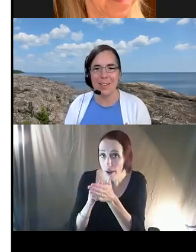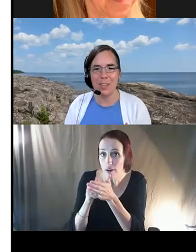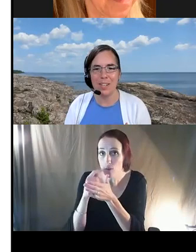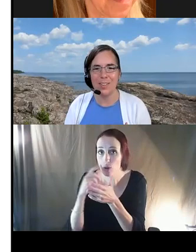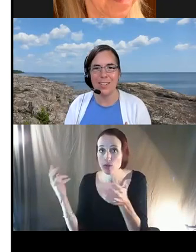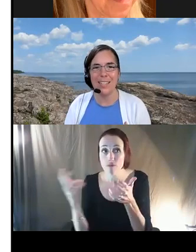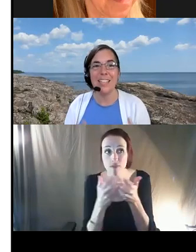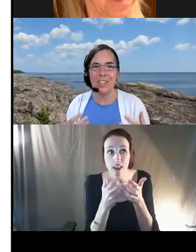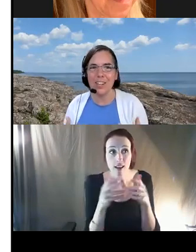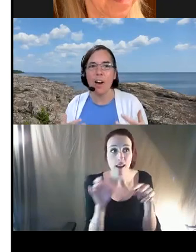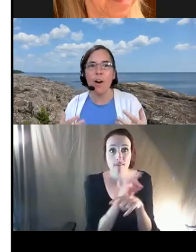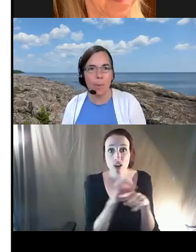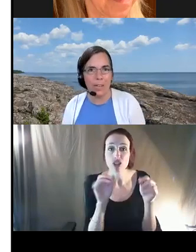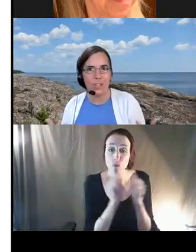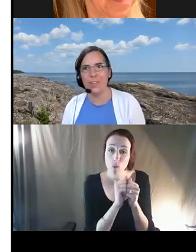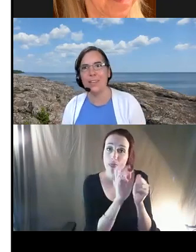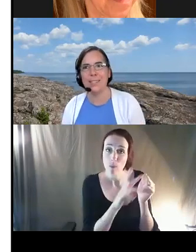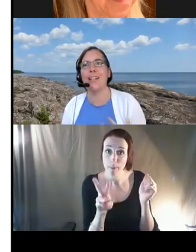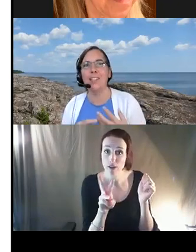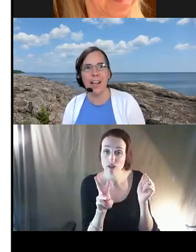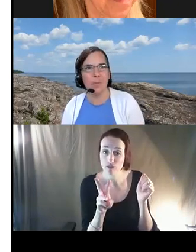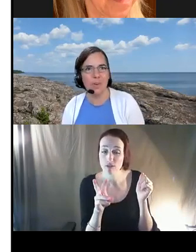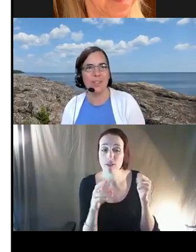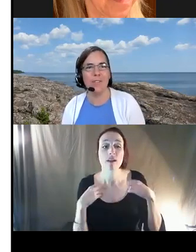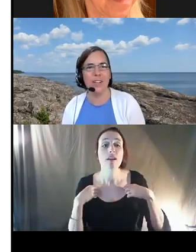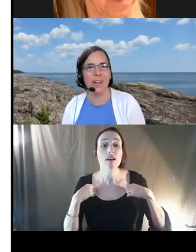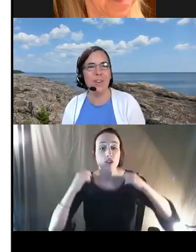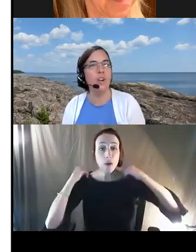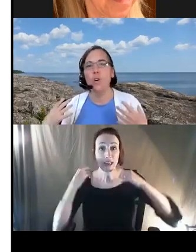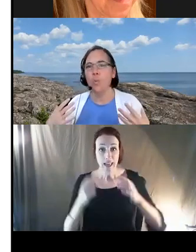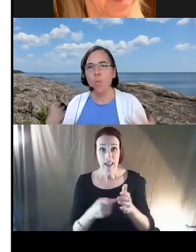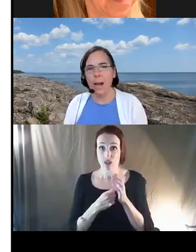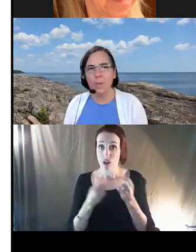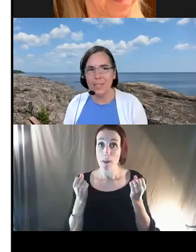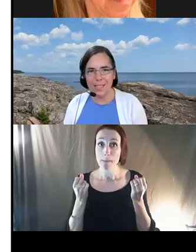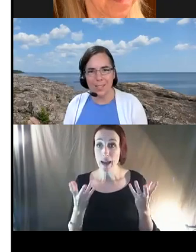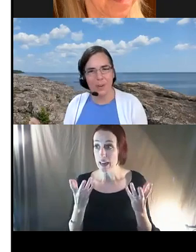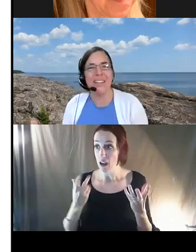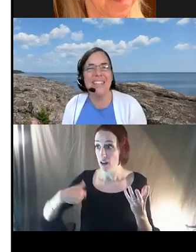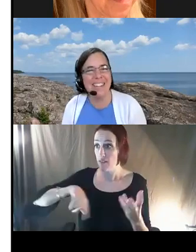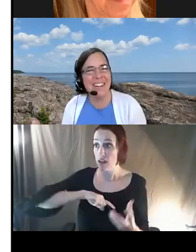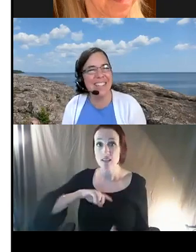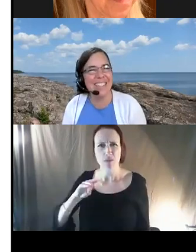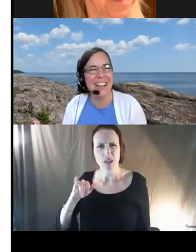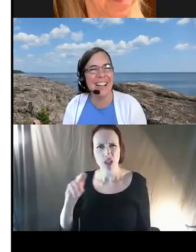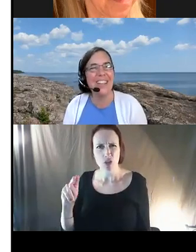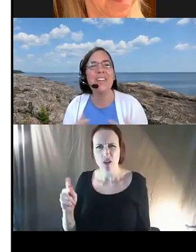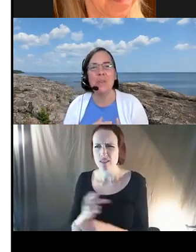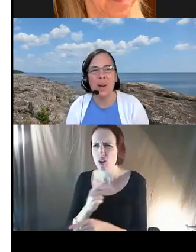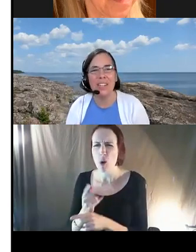State of Minnesota, it took a bunch of us a lot of work to figure out why wasn't this working all the time?